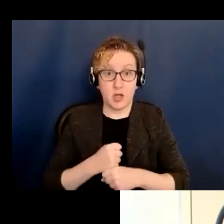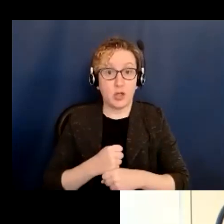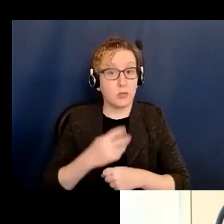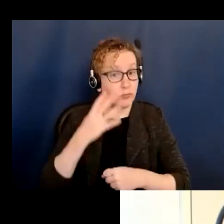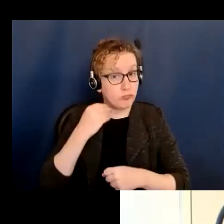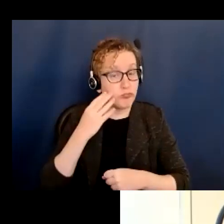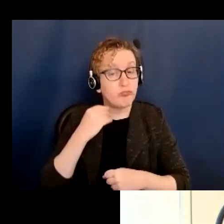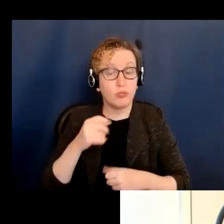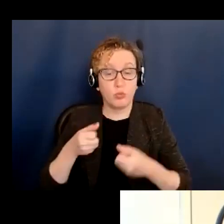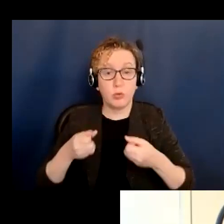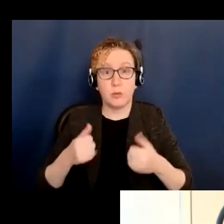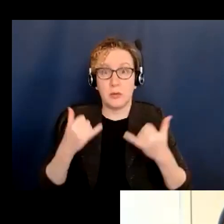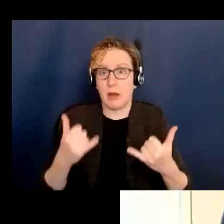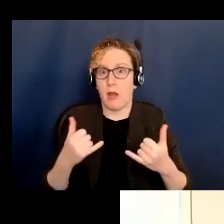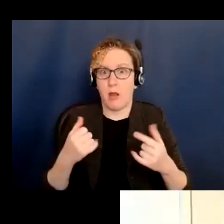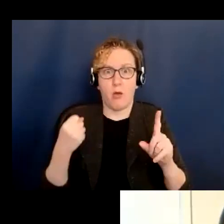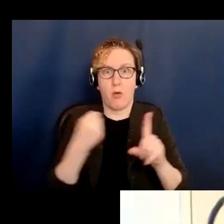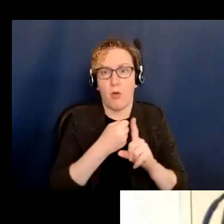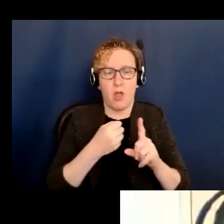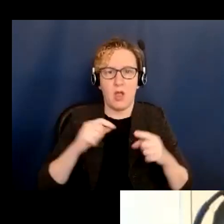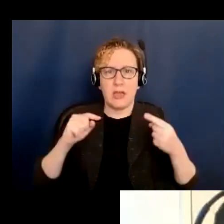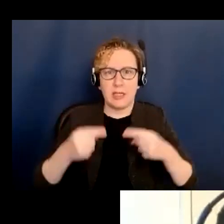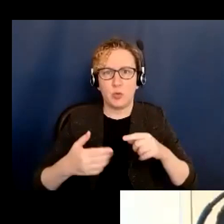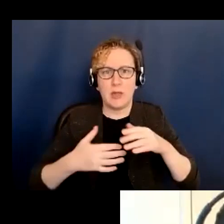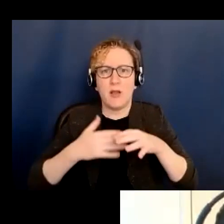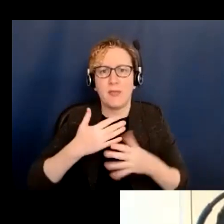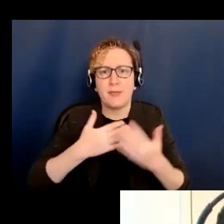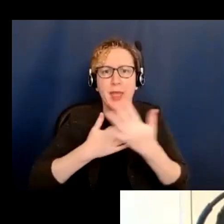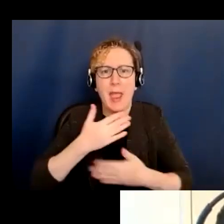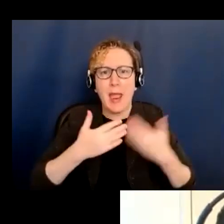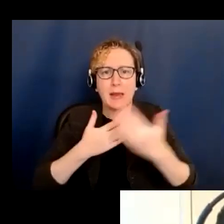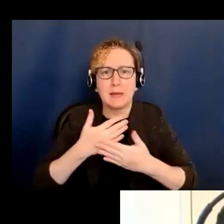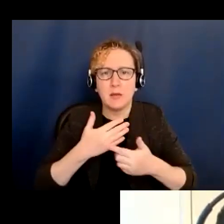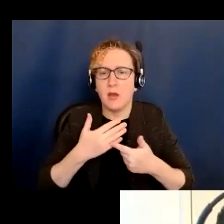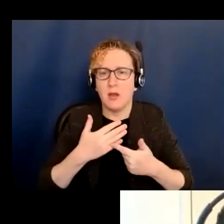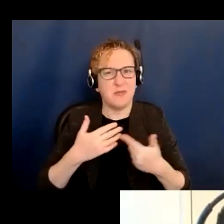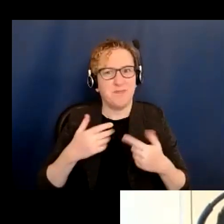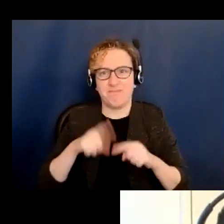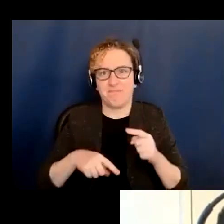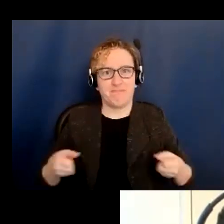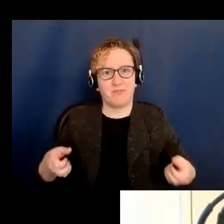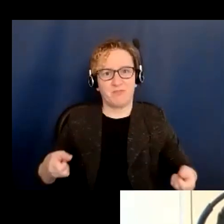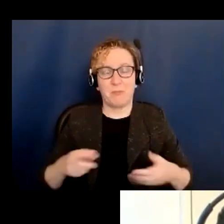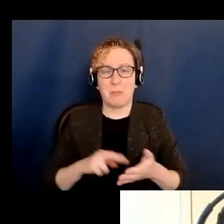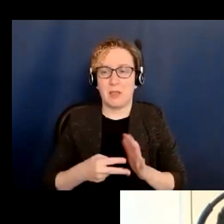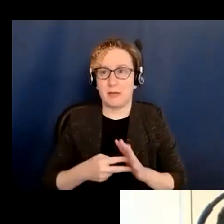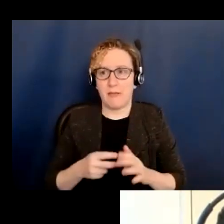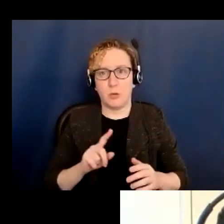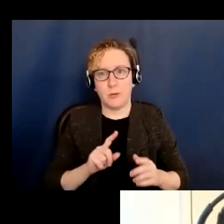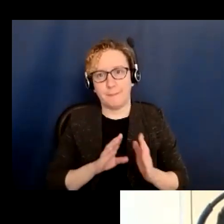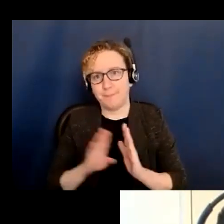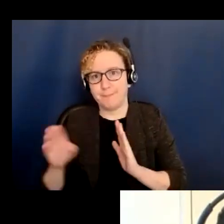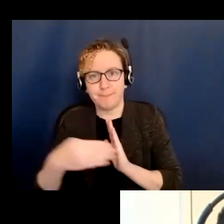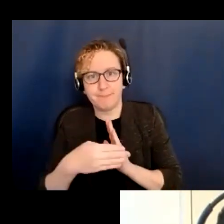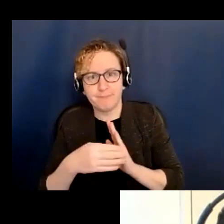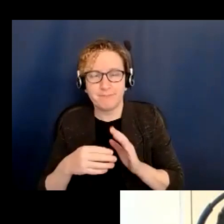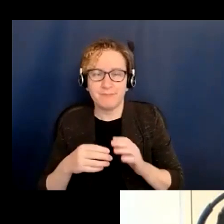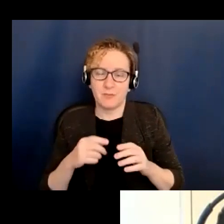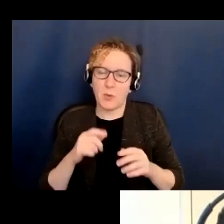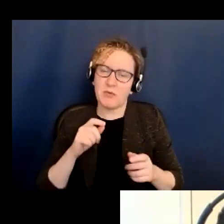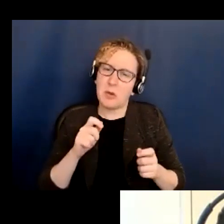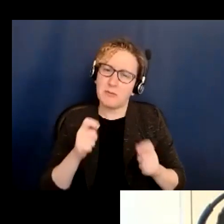Those are just a couple of different accommodations that arose.